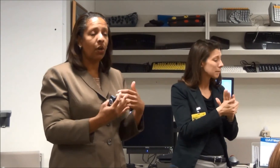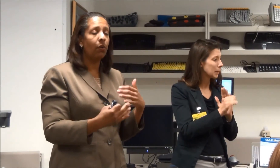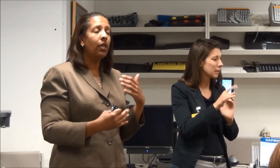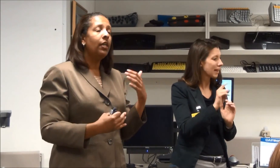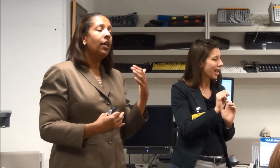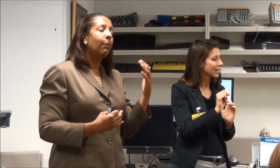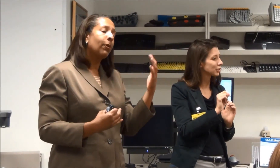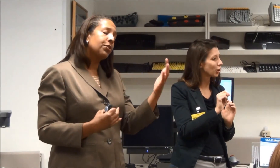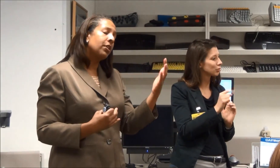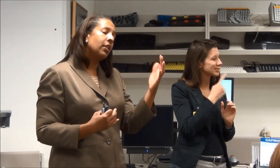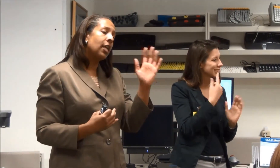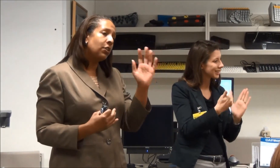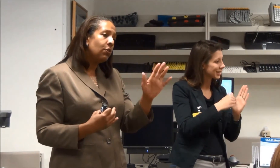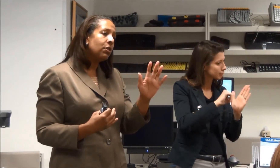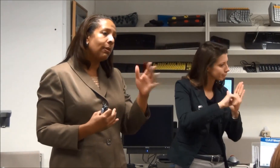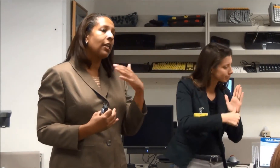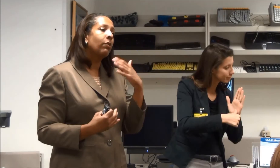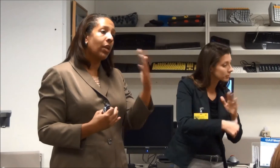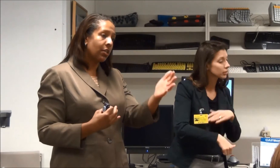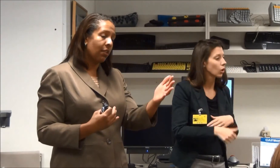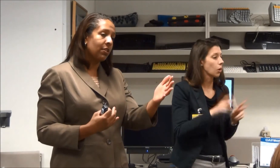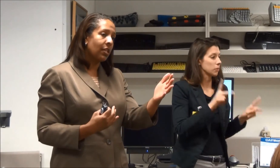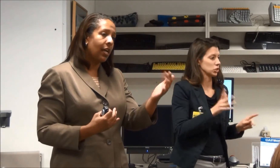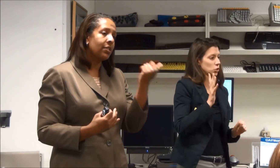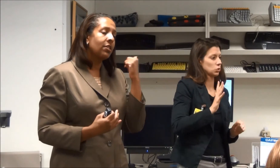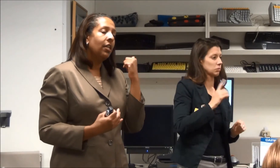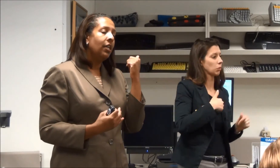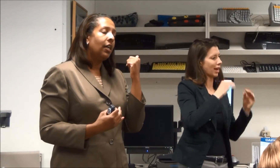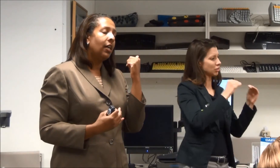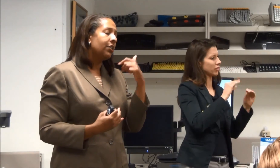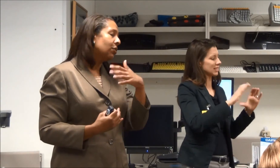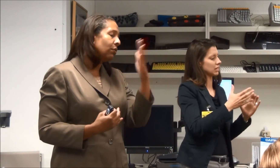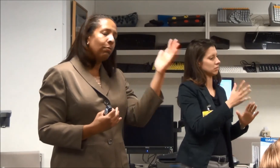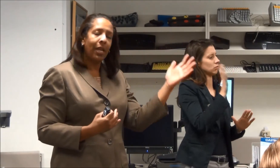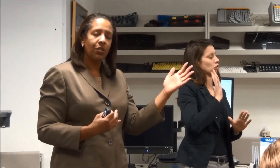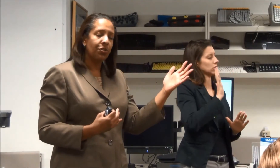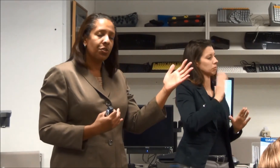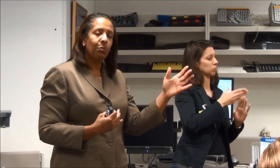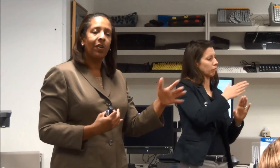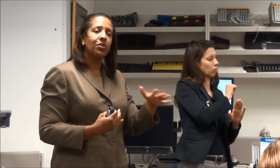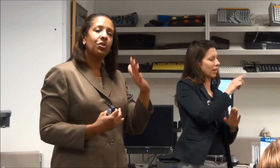So a person -- it used to be when I taught this class to managers and supervisors, and